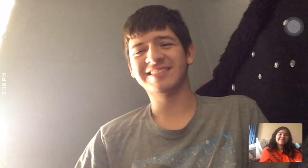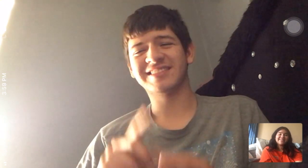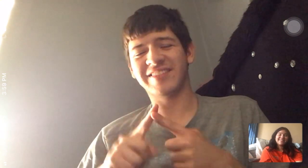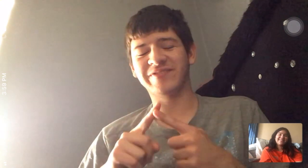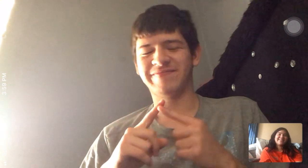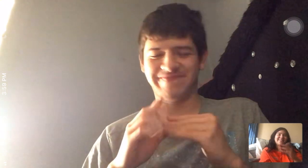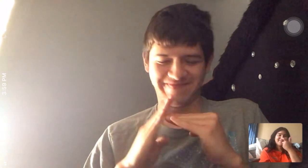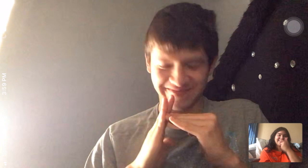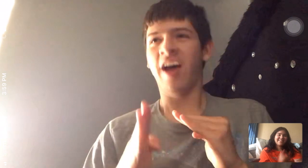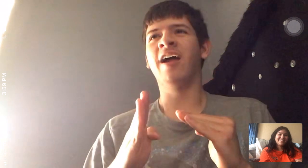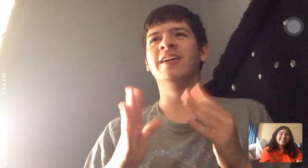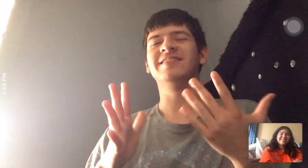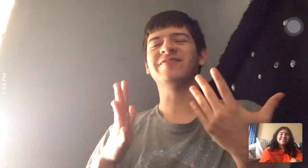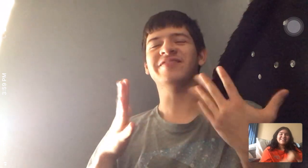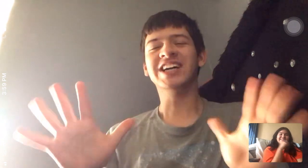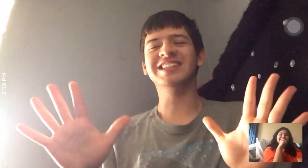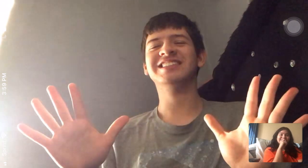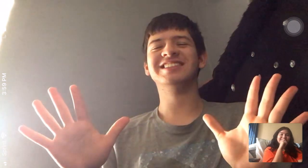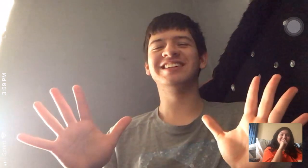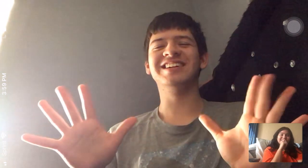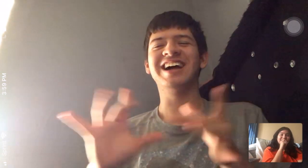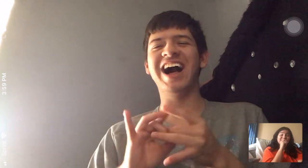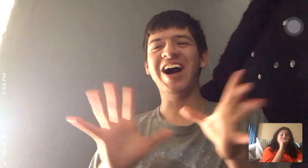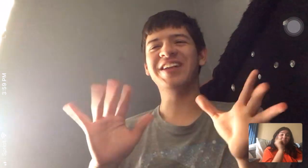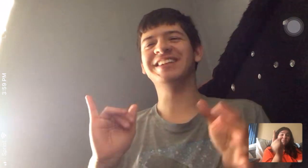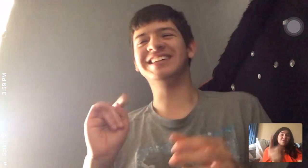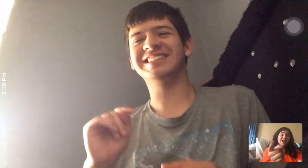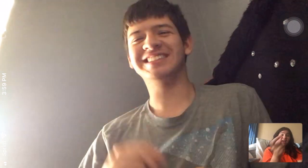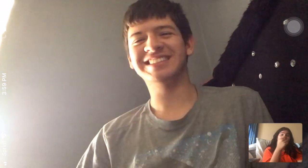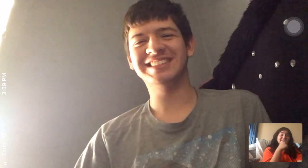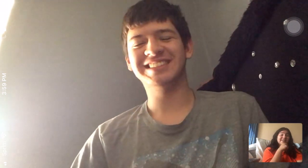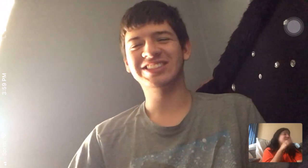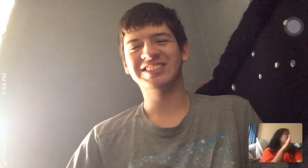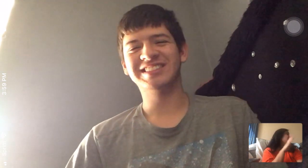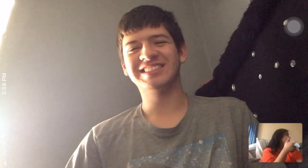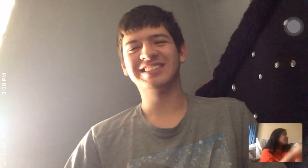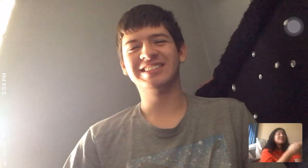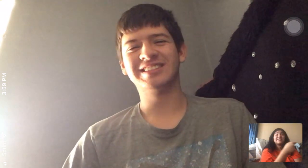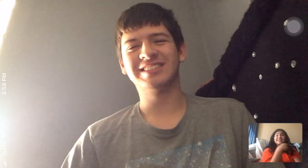...to complete high school! And to... let it go. ANA That will be very interesting.